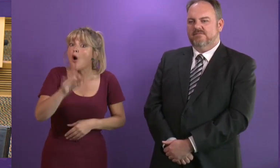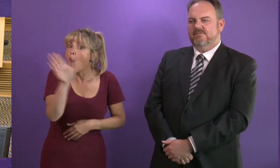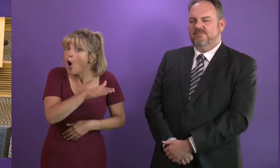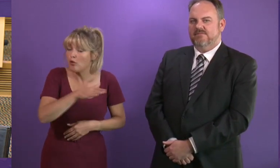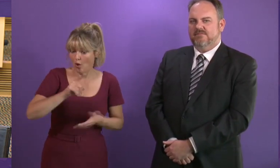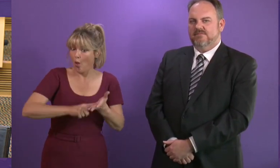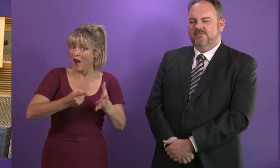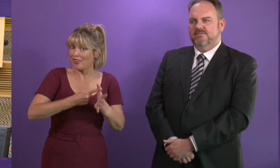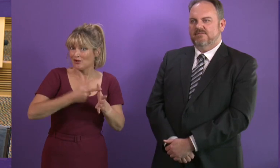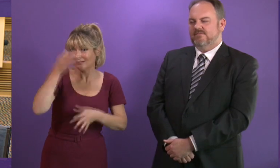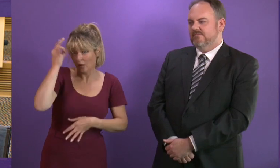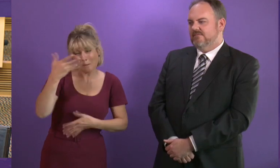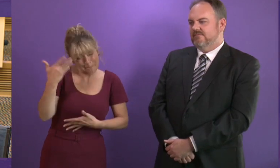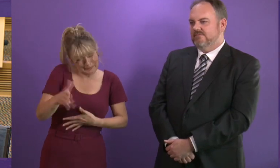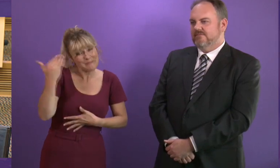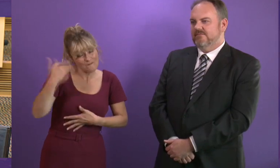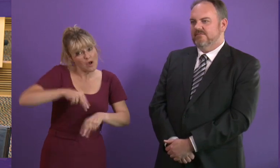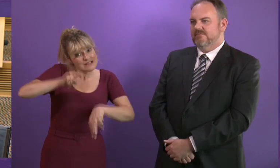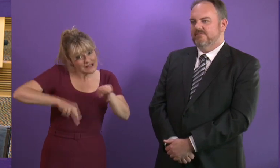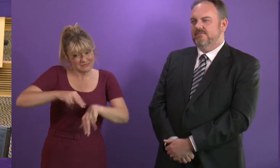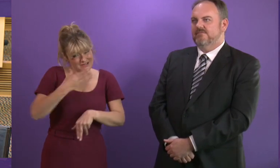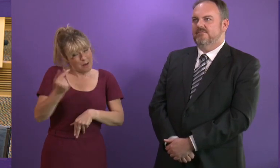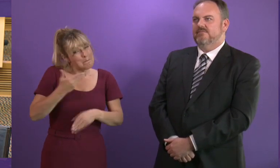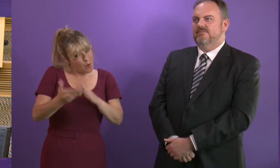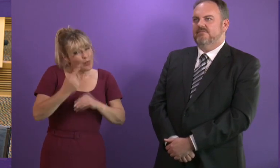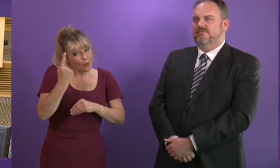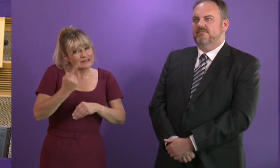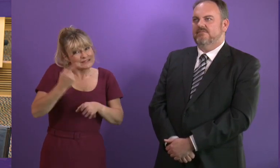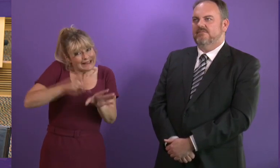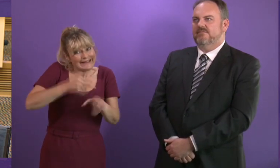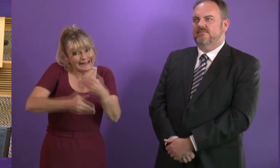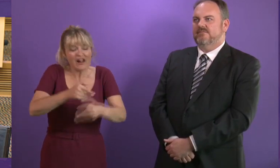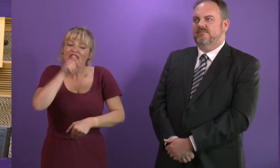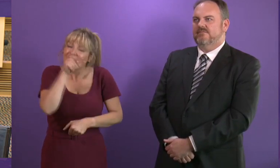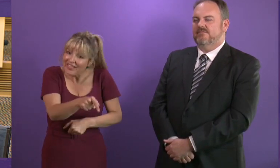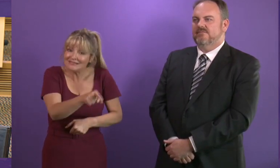than once a year. That is part of the process of making sure that we have information that